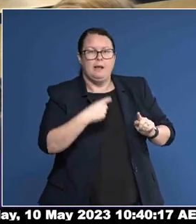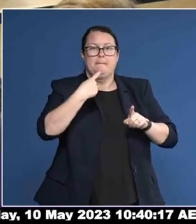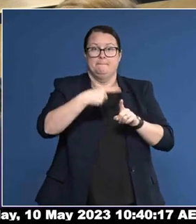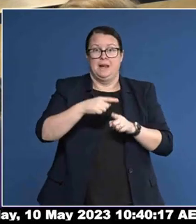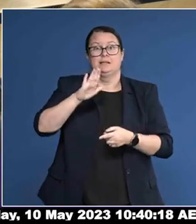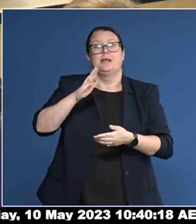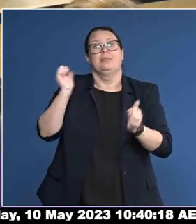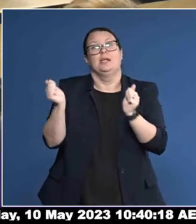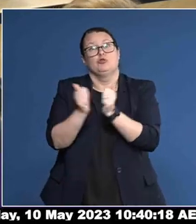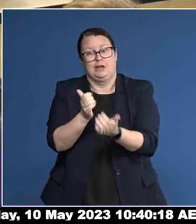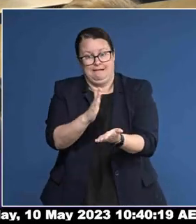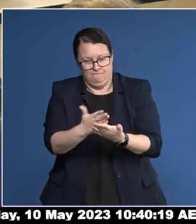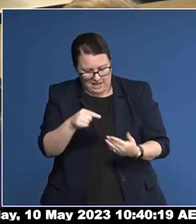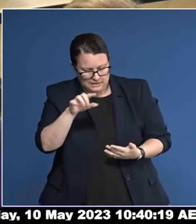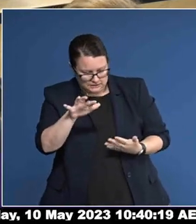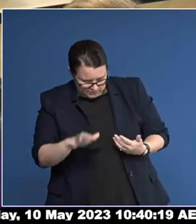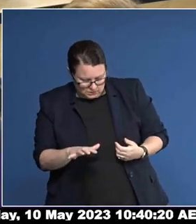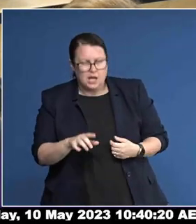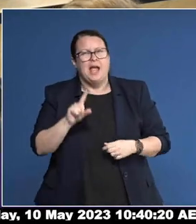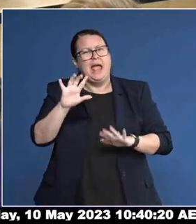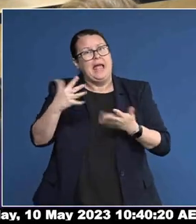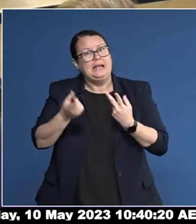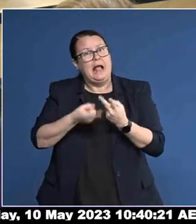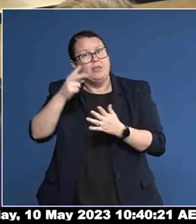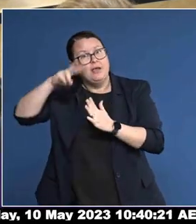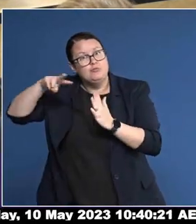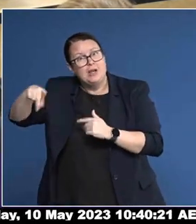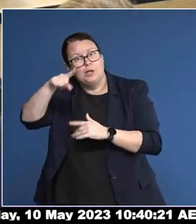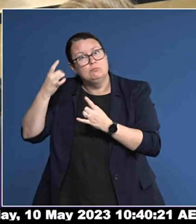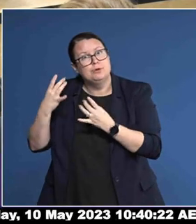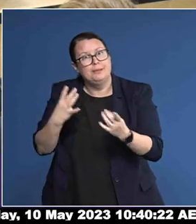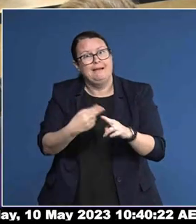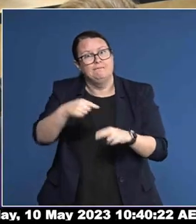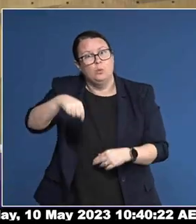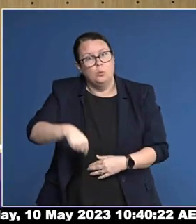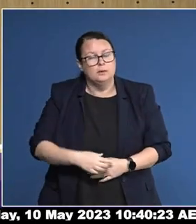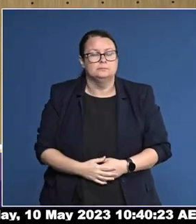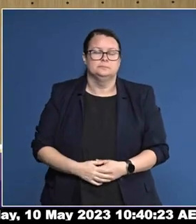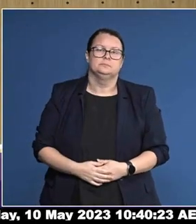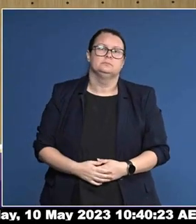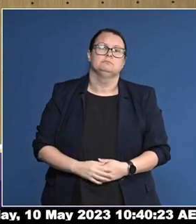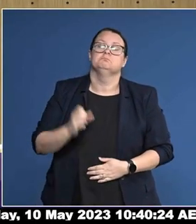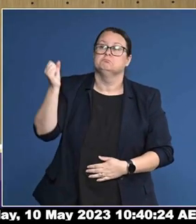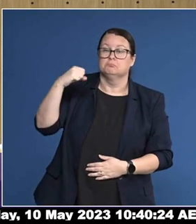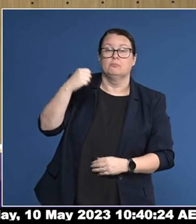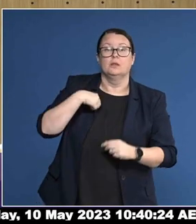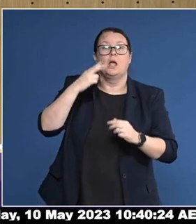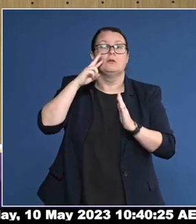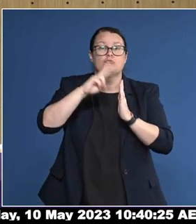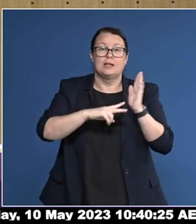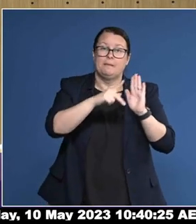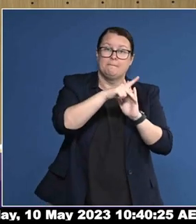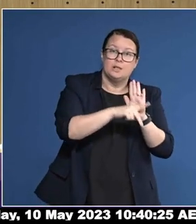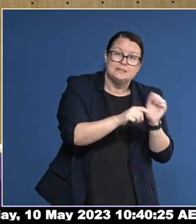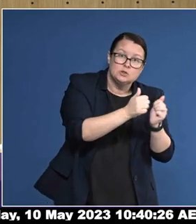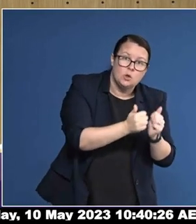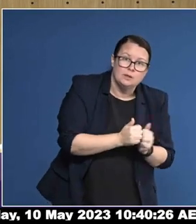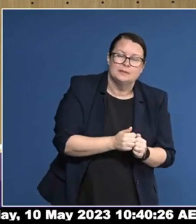I read a number of policy documents and other reports, pieces of